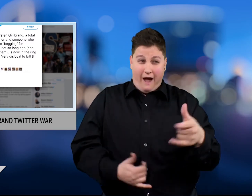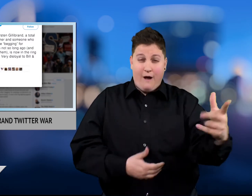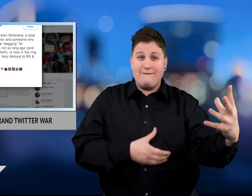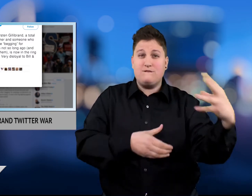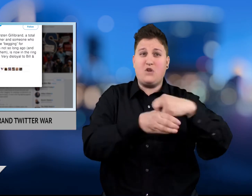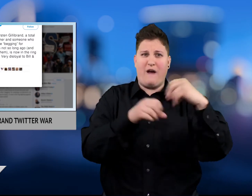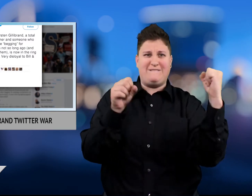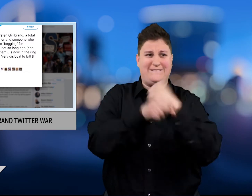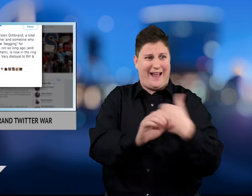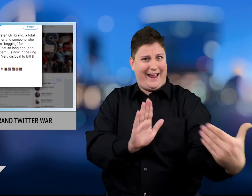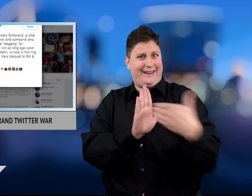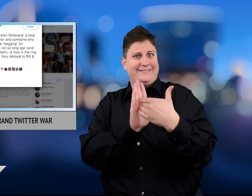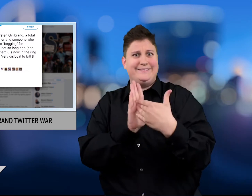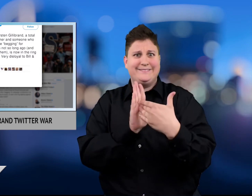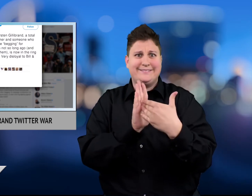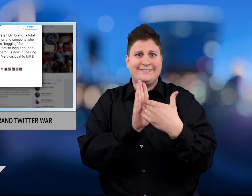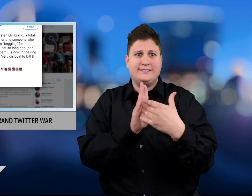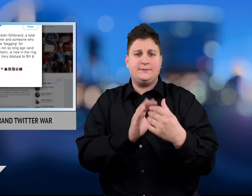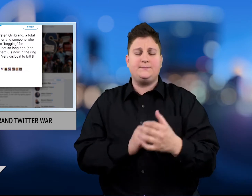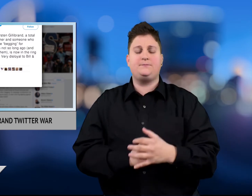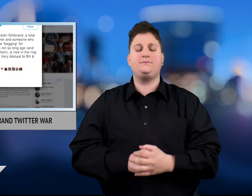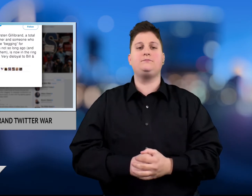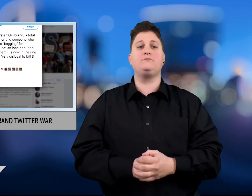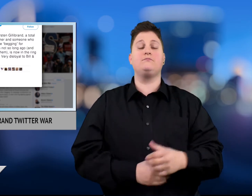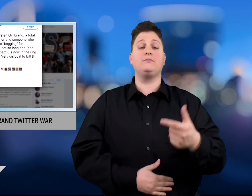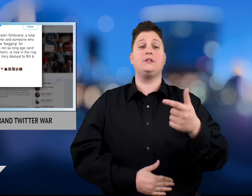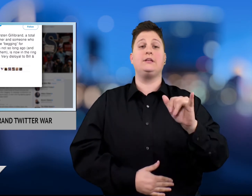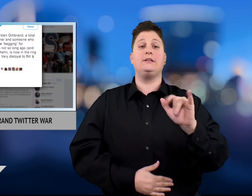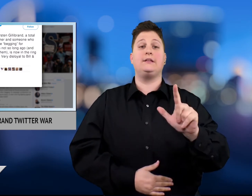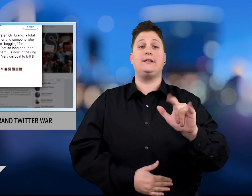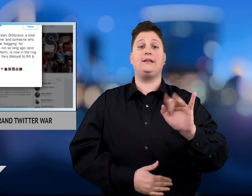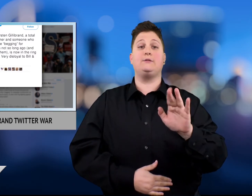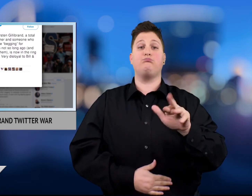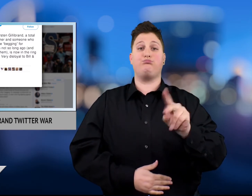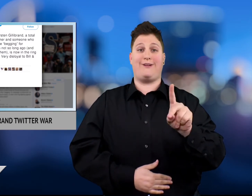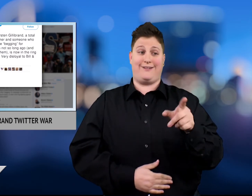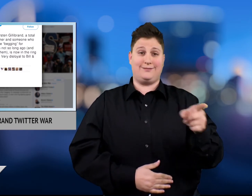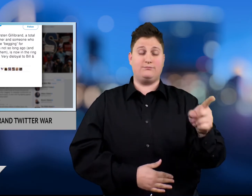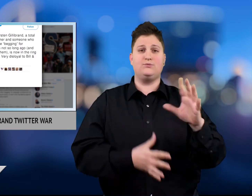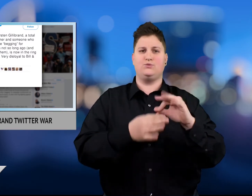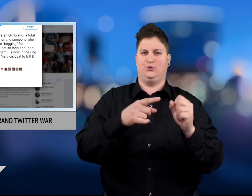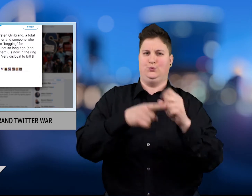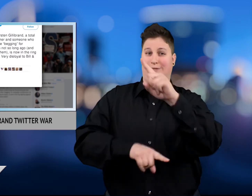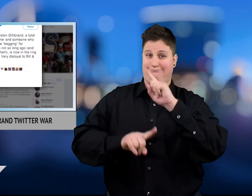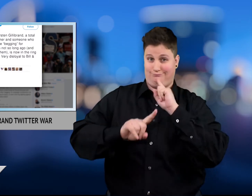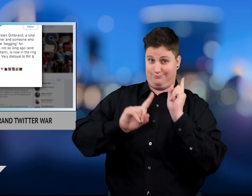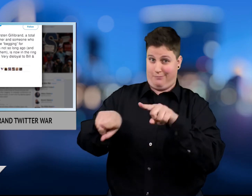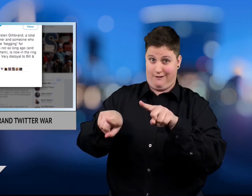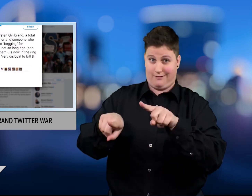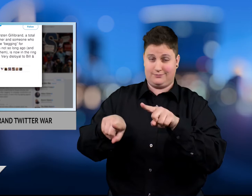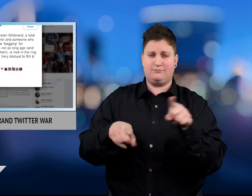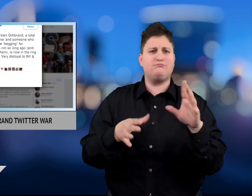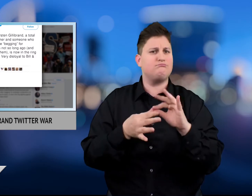them, is now in the ring fighting against Trump." Gillibrand responded to the twitter attack.